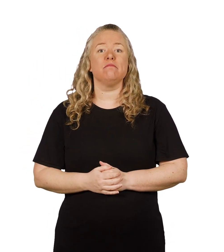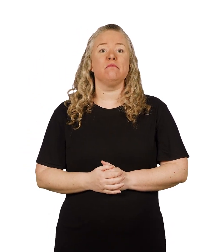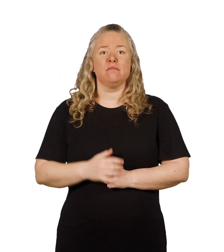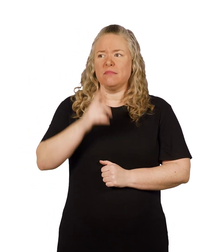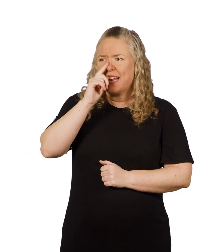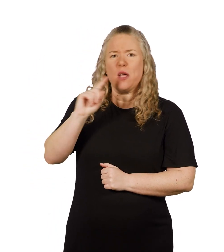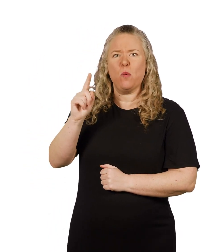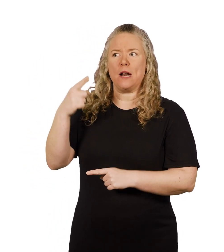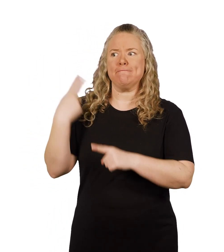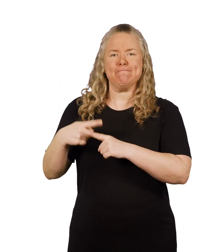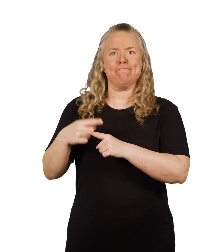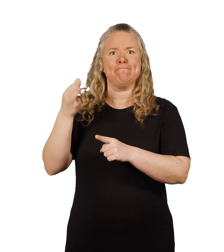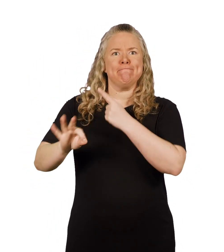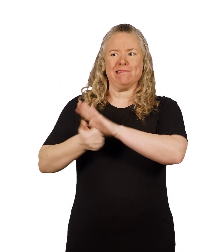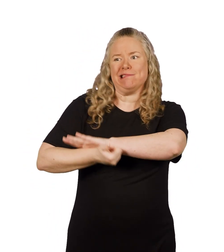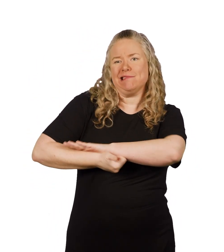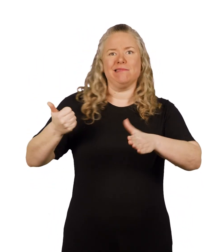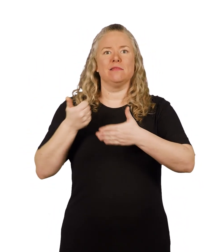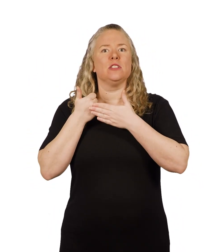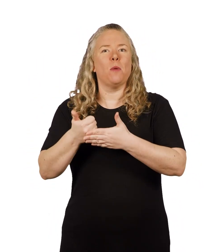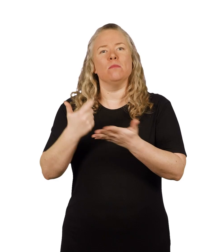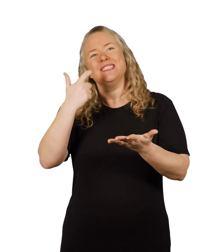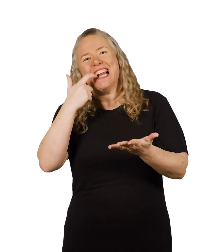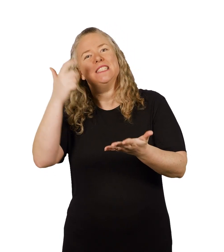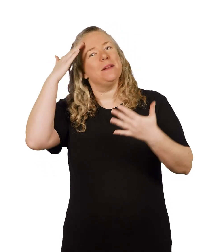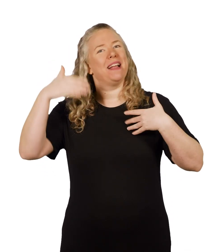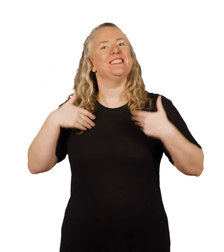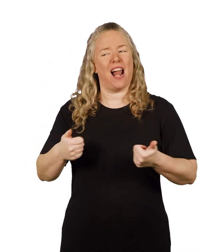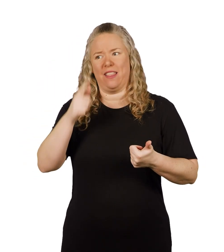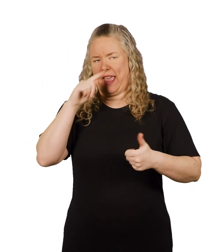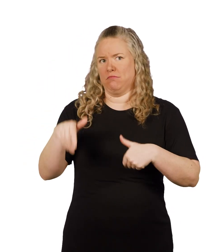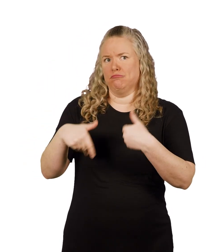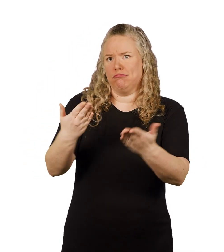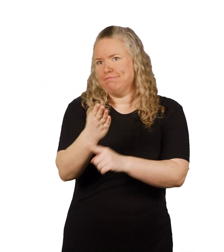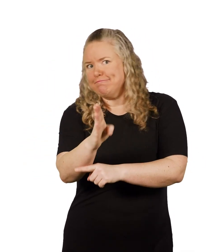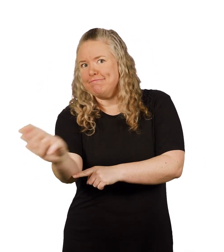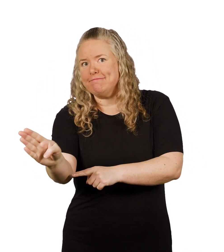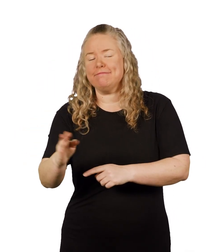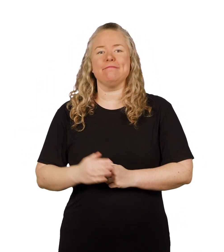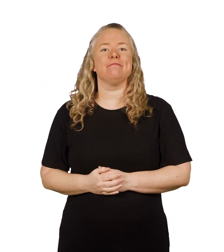get urgent specialist support, for dental or mental health problems